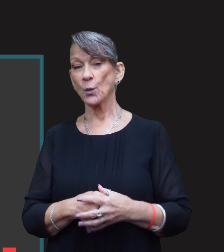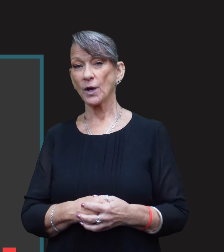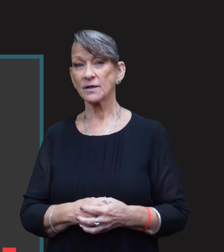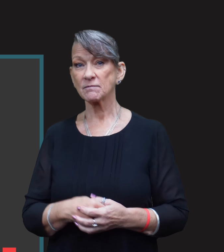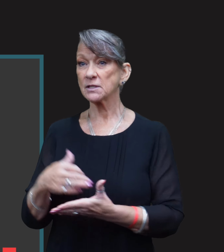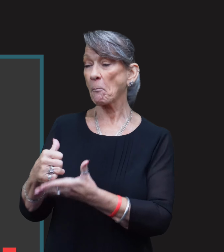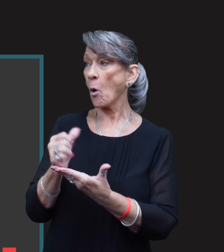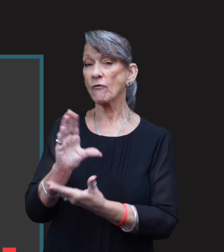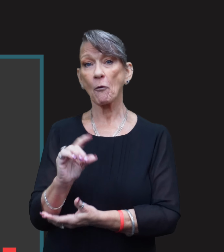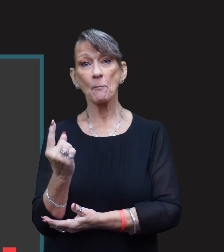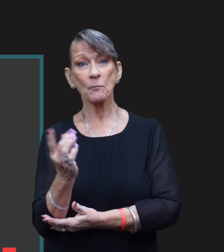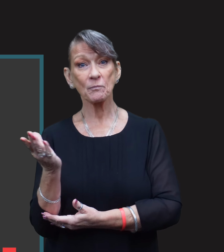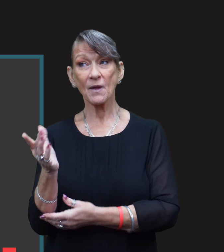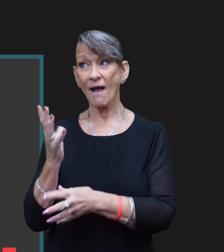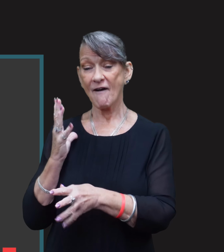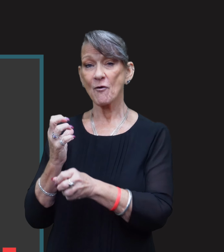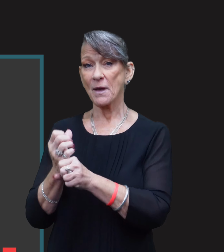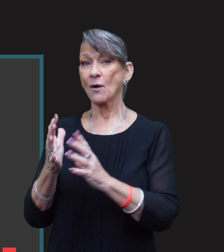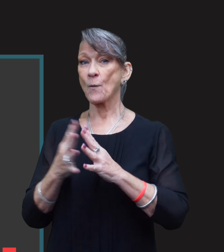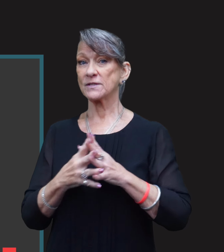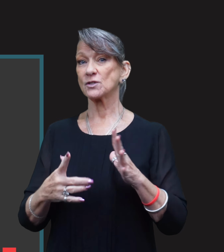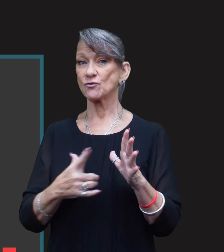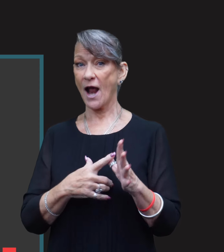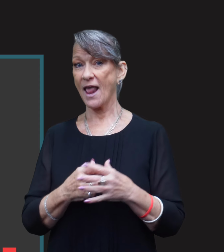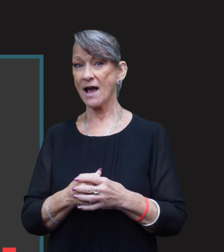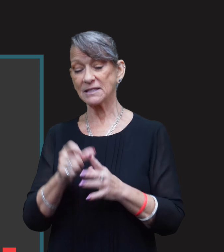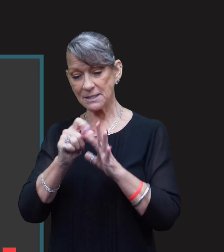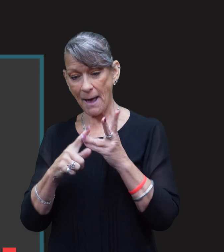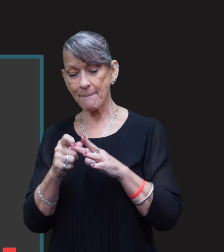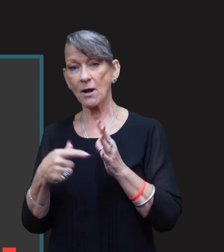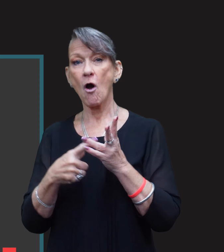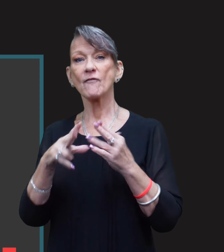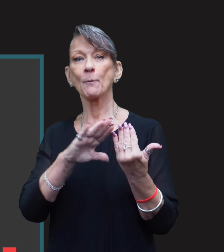Supported by Government of Western Australia, Department of Communities.